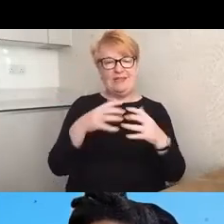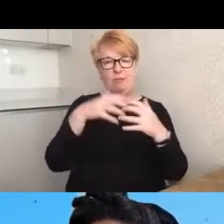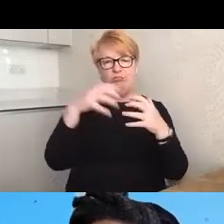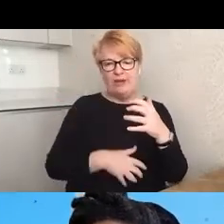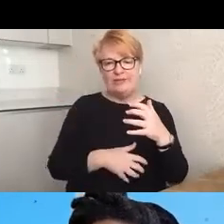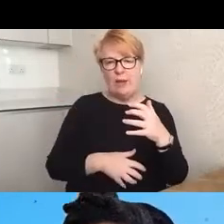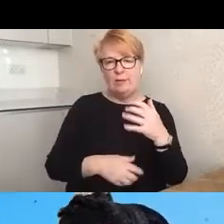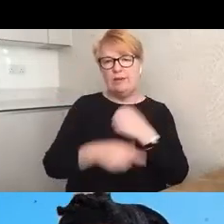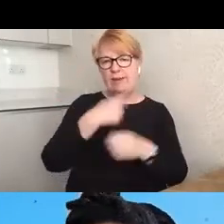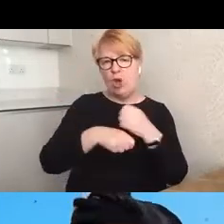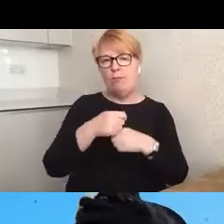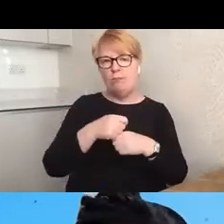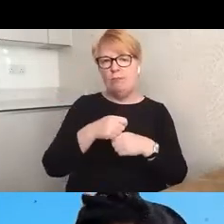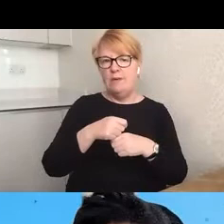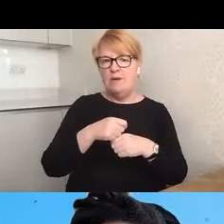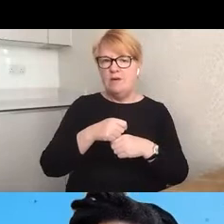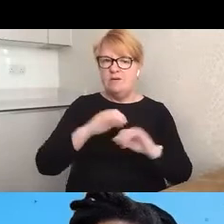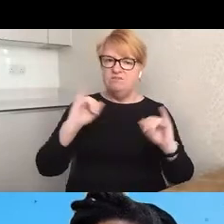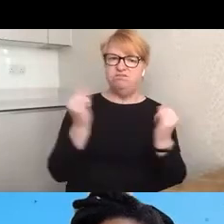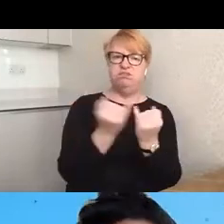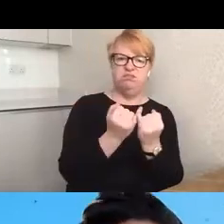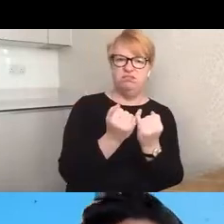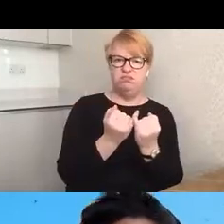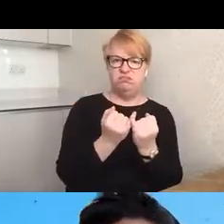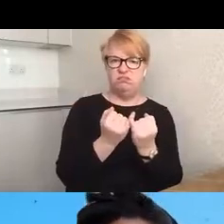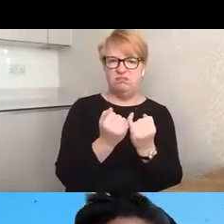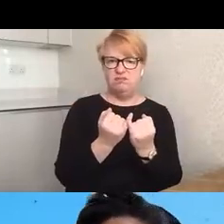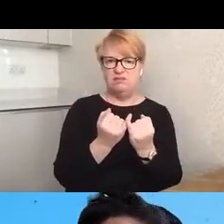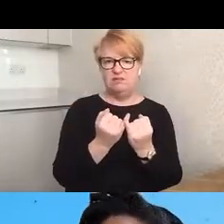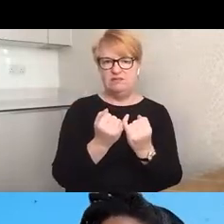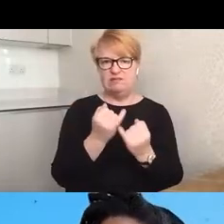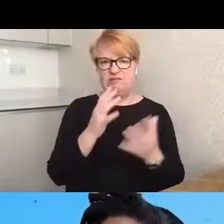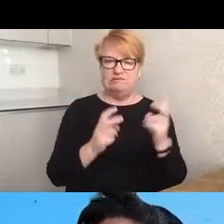which the government or establishment would then have to, I say this again in quotes, “manage”.